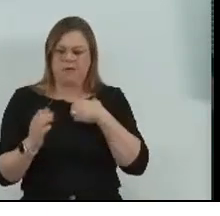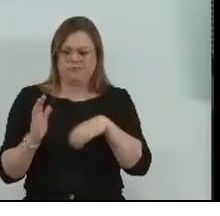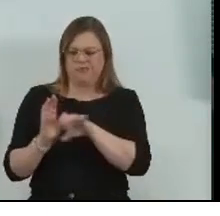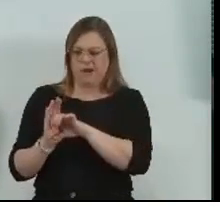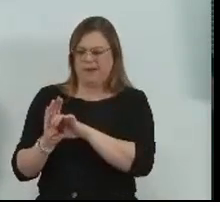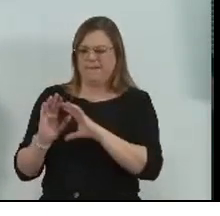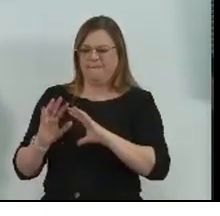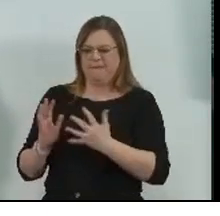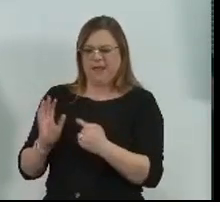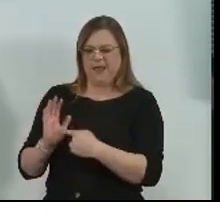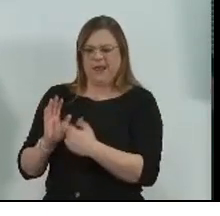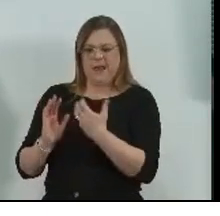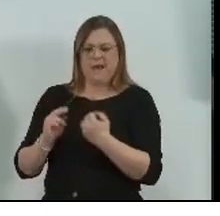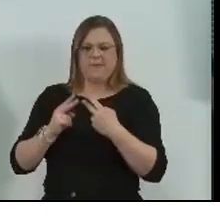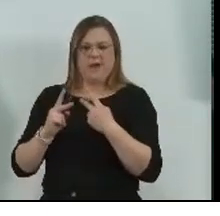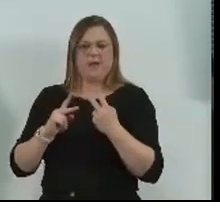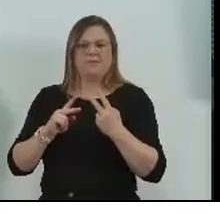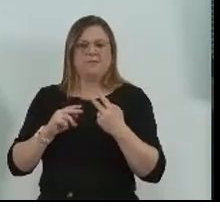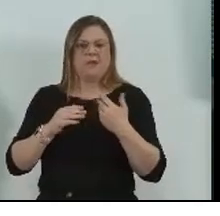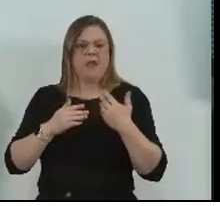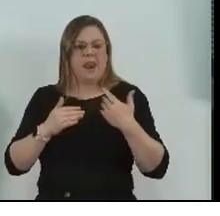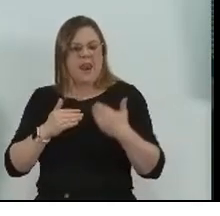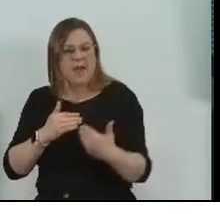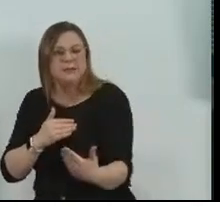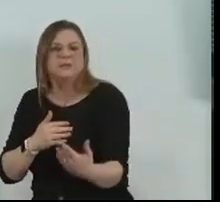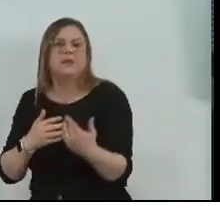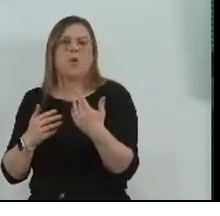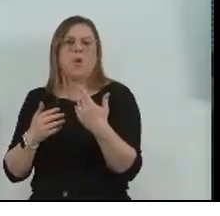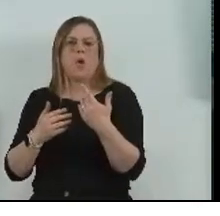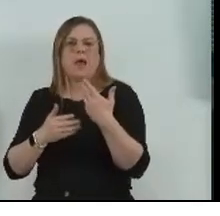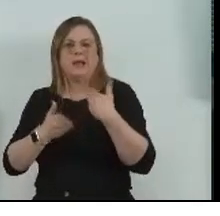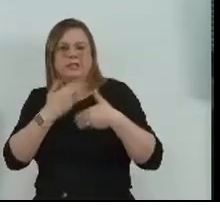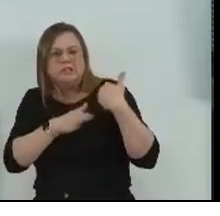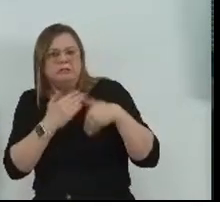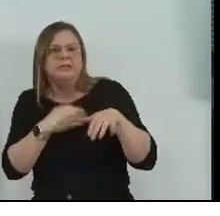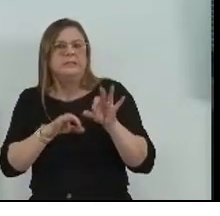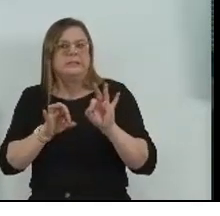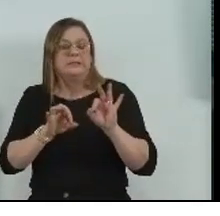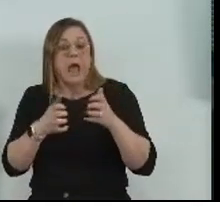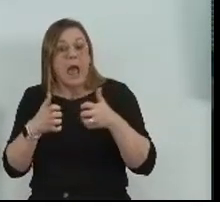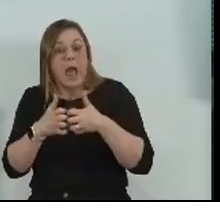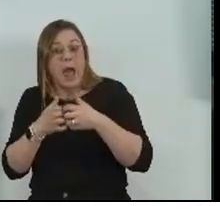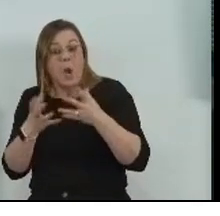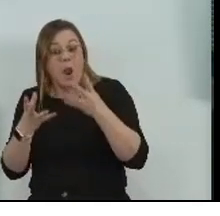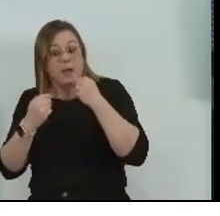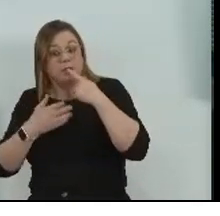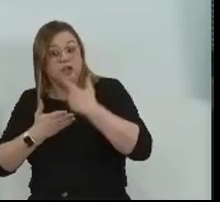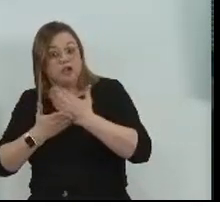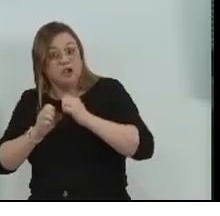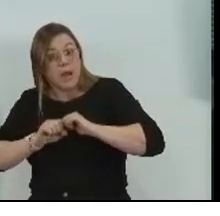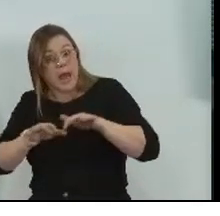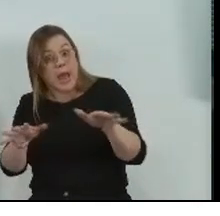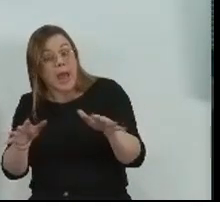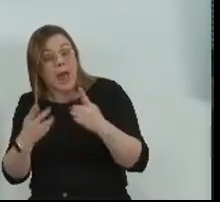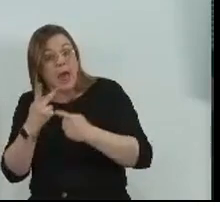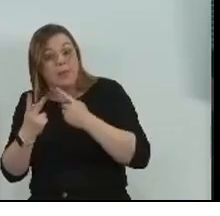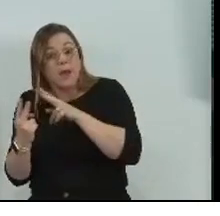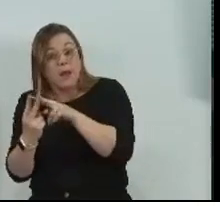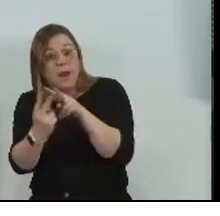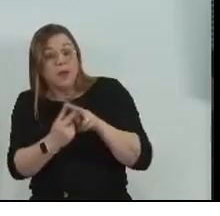that legacy or that history or that, how can you take the lessons and share them? Are there other connections that are made in industry and, and,